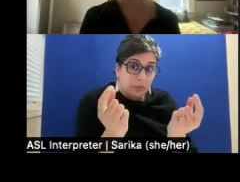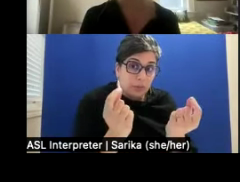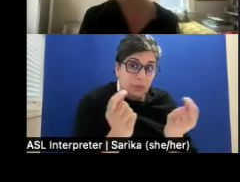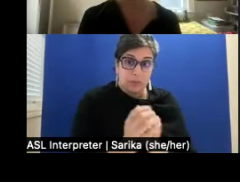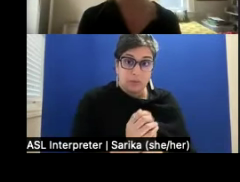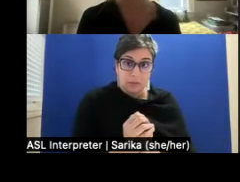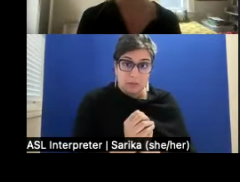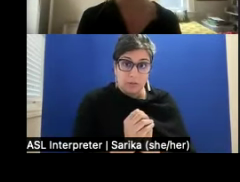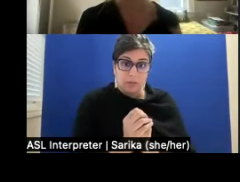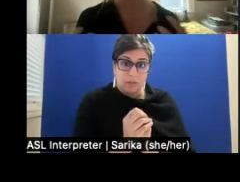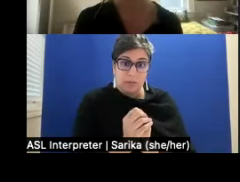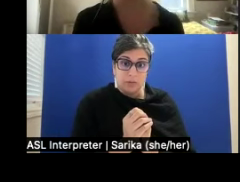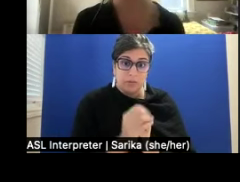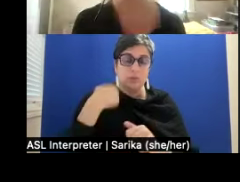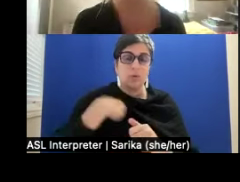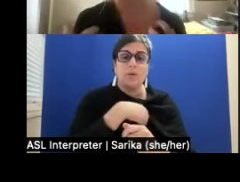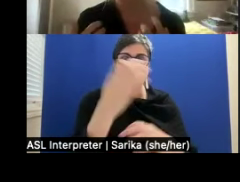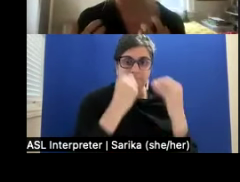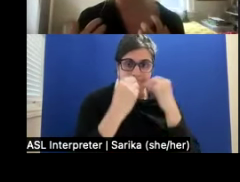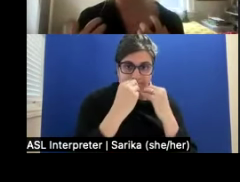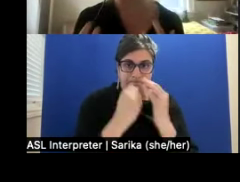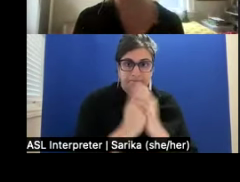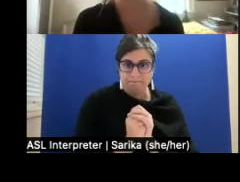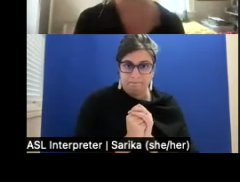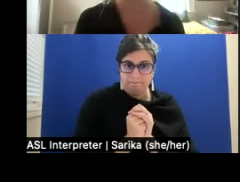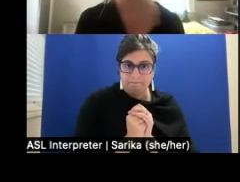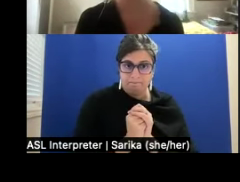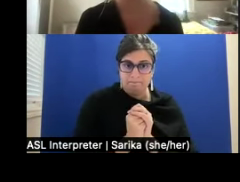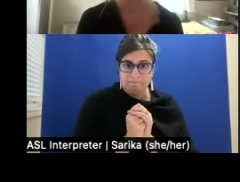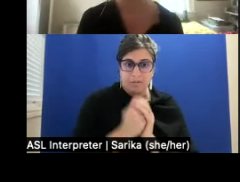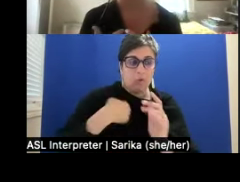we that we had, a meal together, that we had